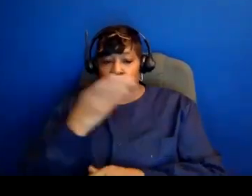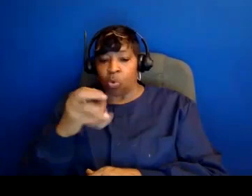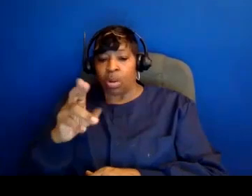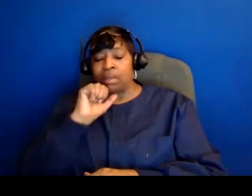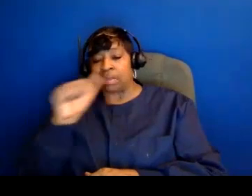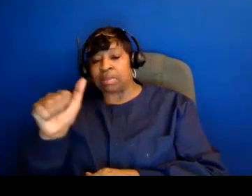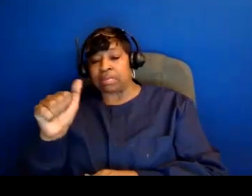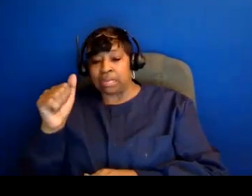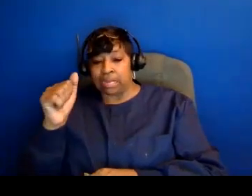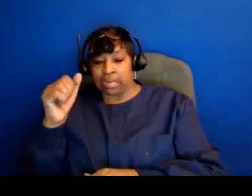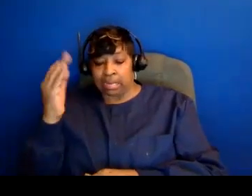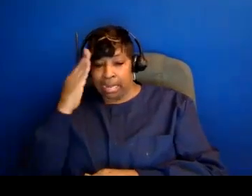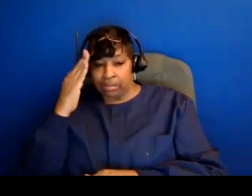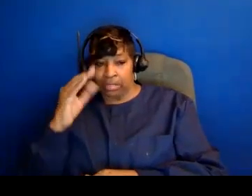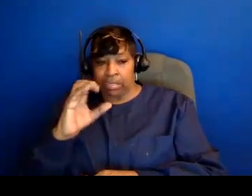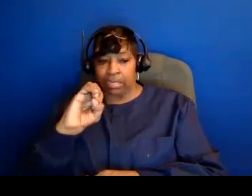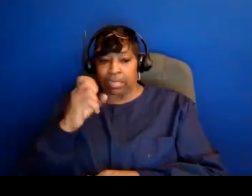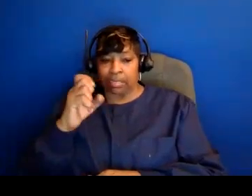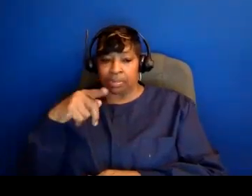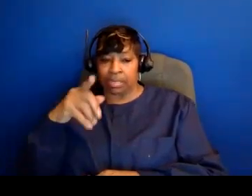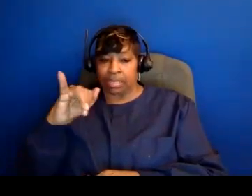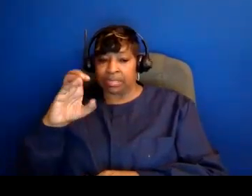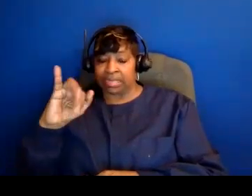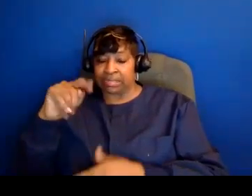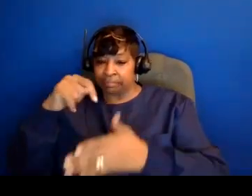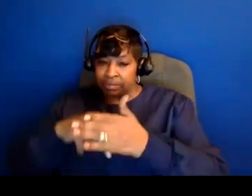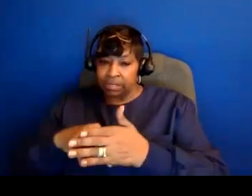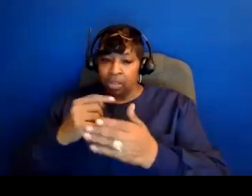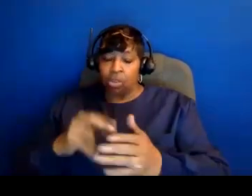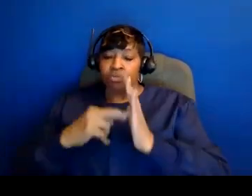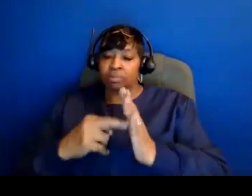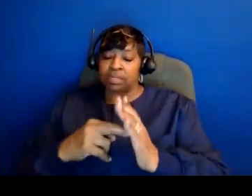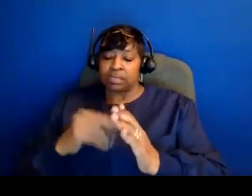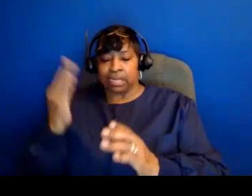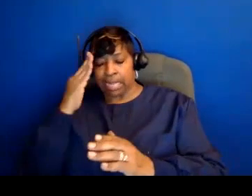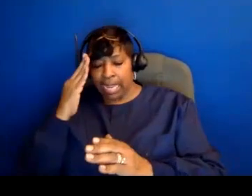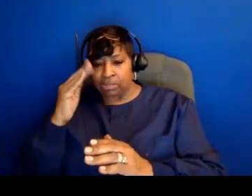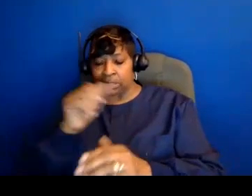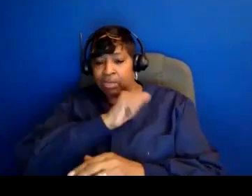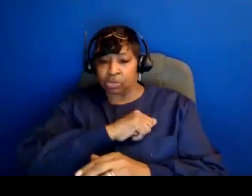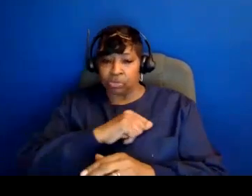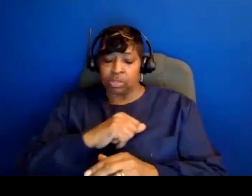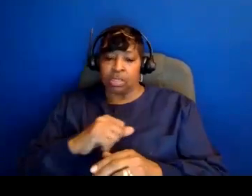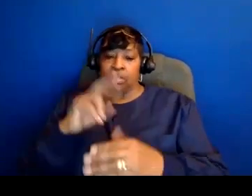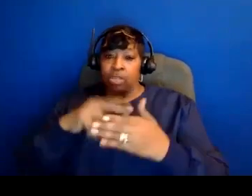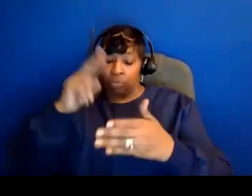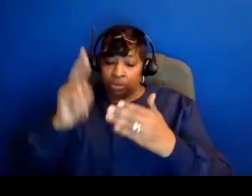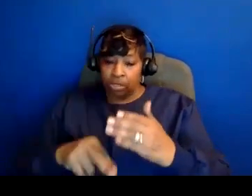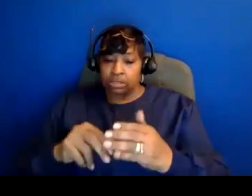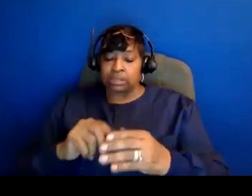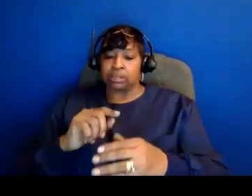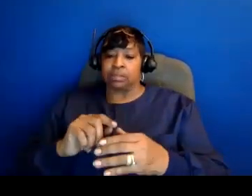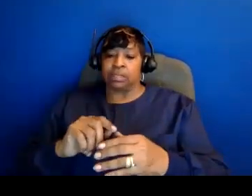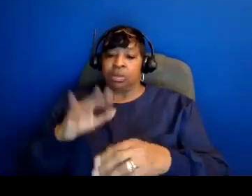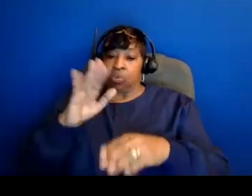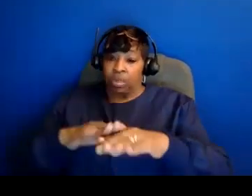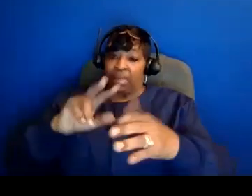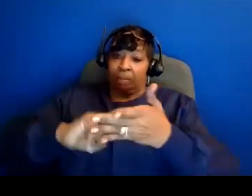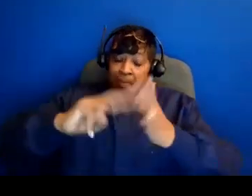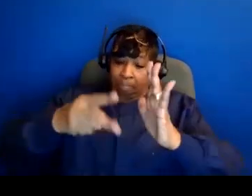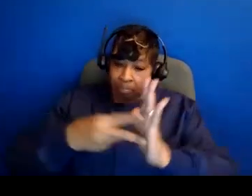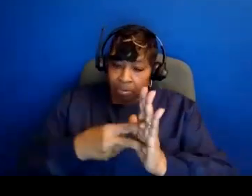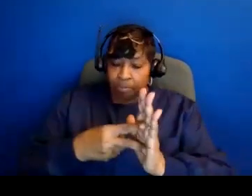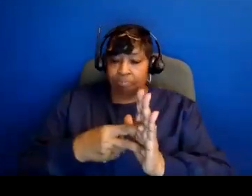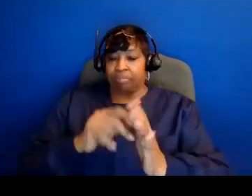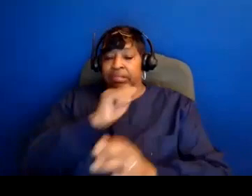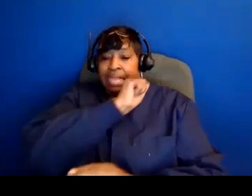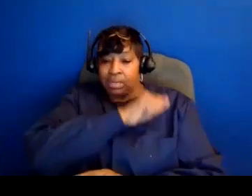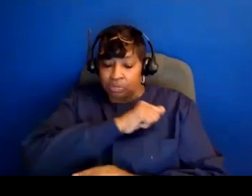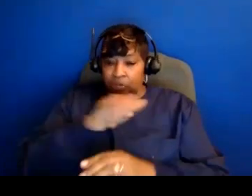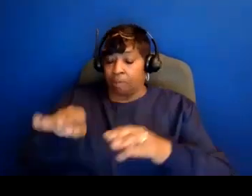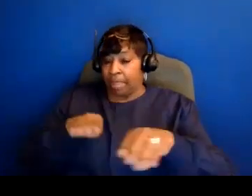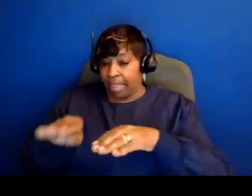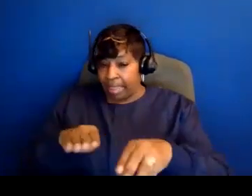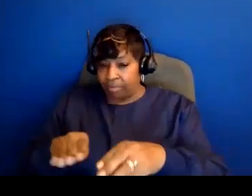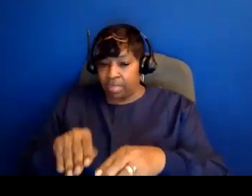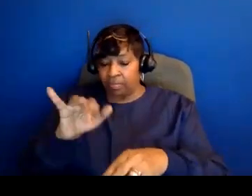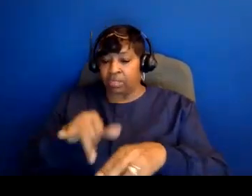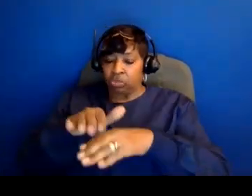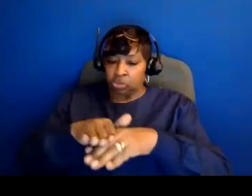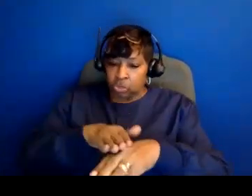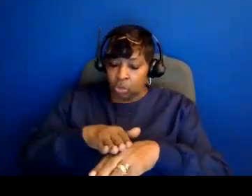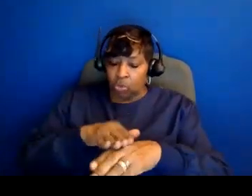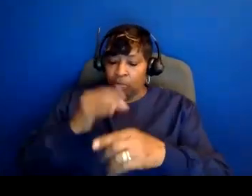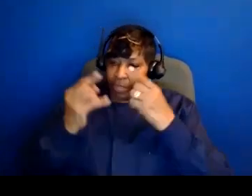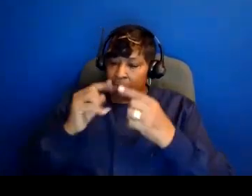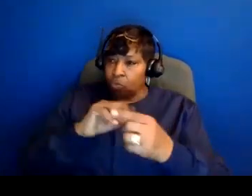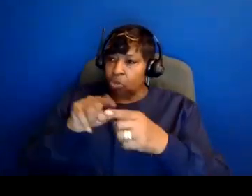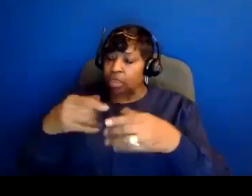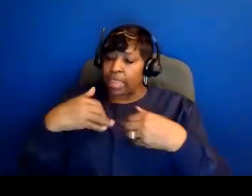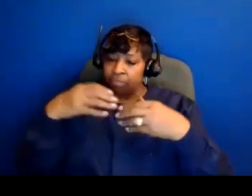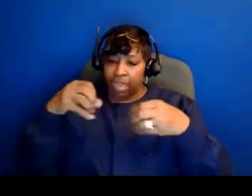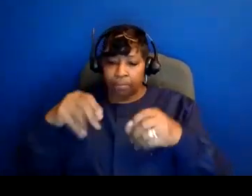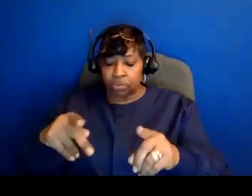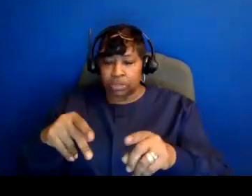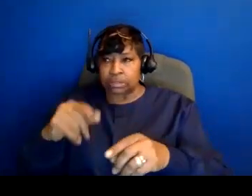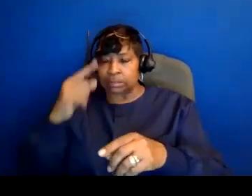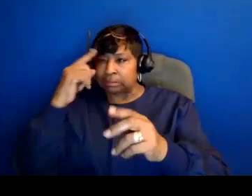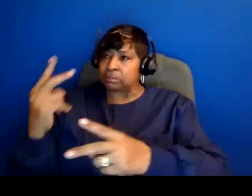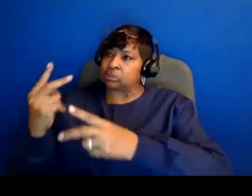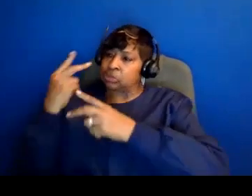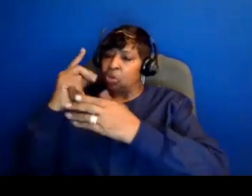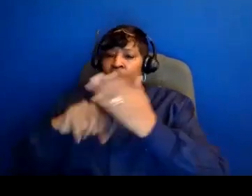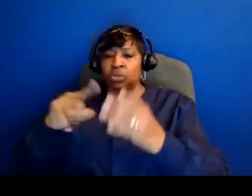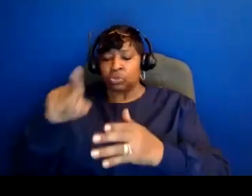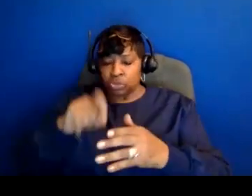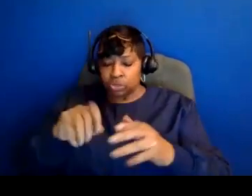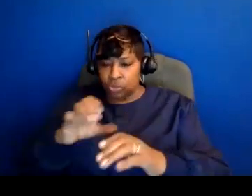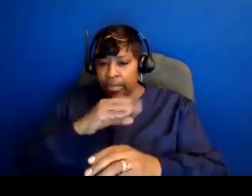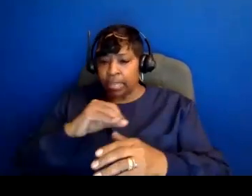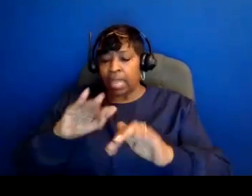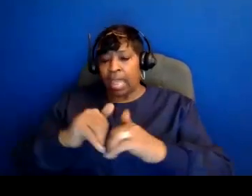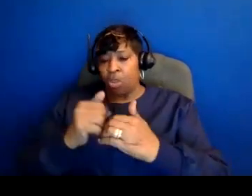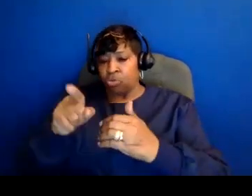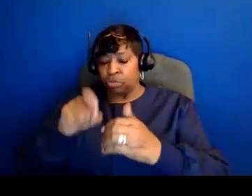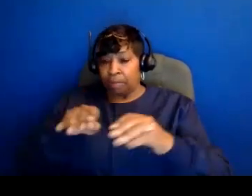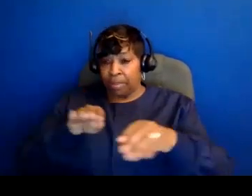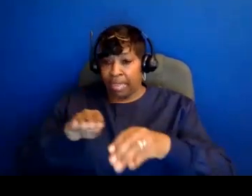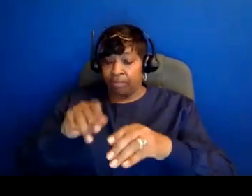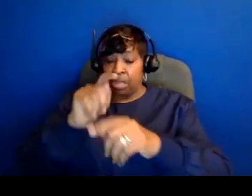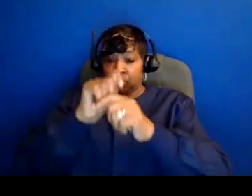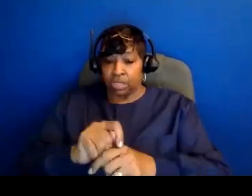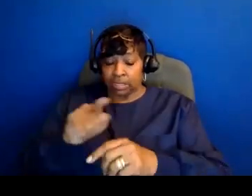lauravanpuymbrouck: So stereotypes, negative attitudes and prejudice and biases develop over time and operate really at different levels. It conscious or that explicit explicit attitudes and unconscious or implicit explicit bias represents that conscious attitude that results in deliberate.